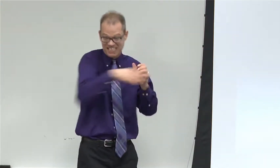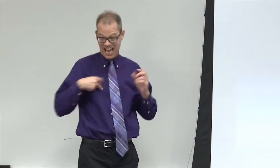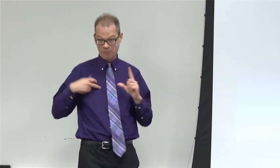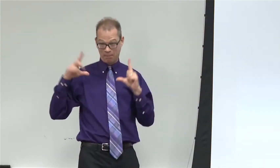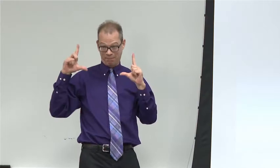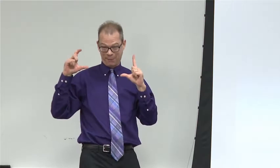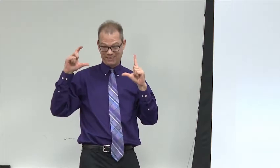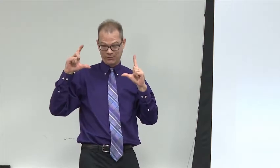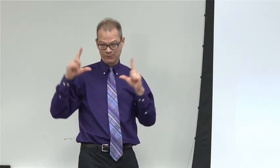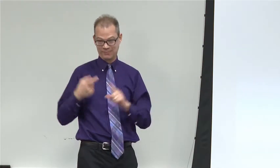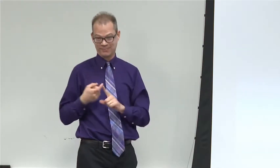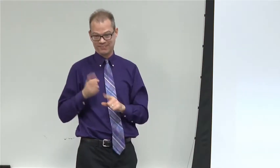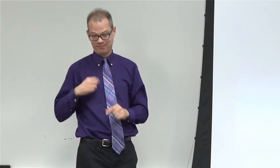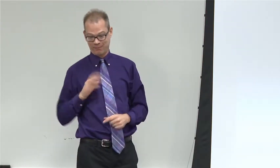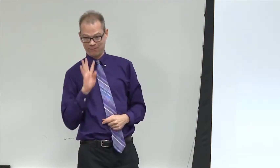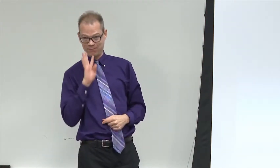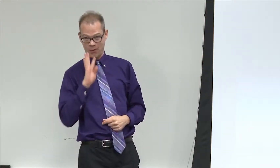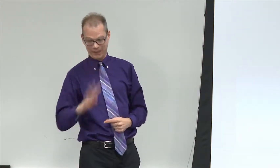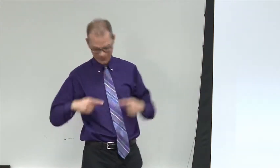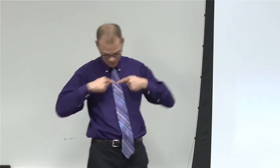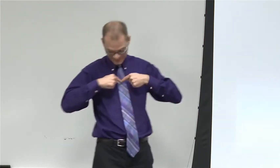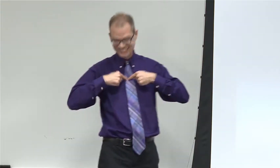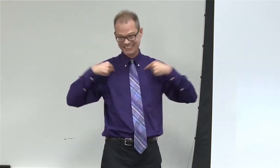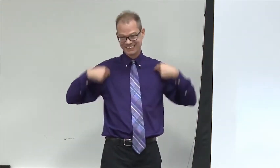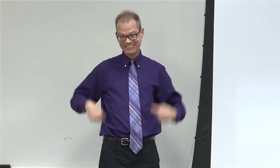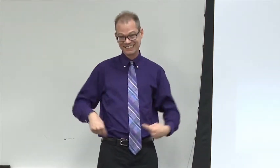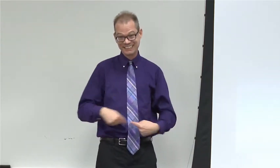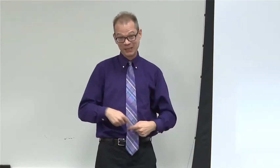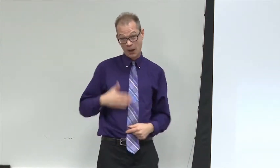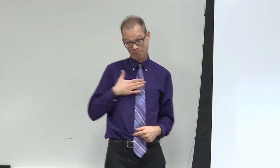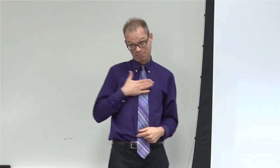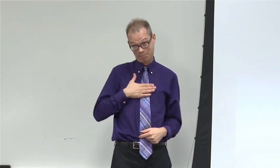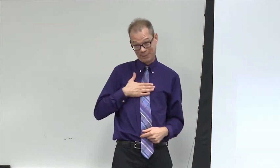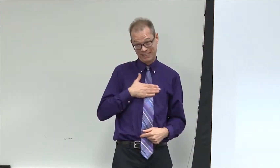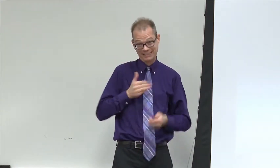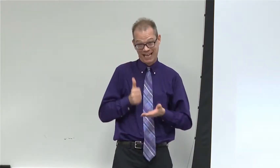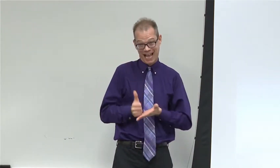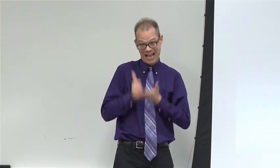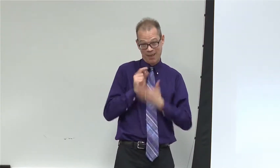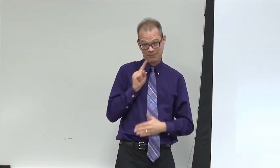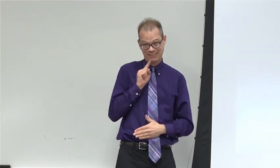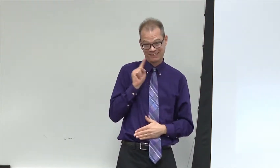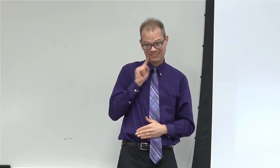shook their hands, got my picture taken. At the brave age of 4, I had...